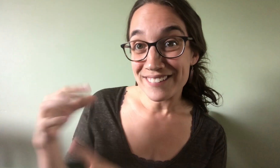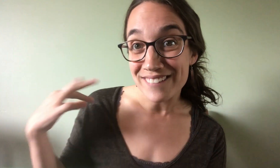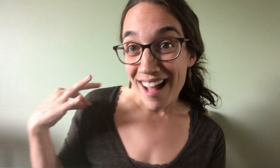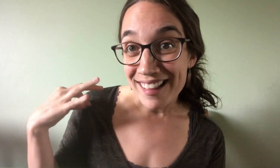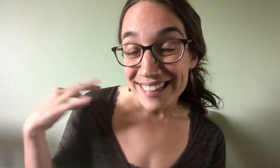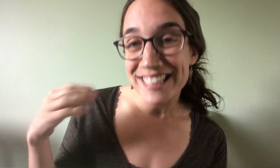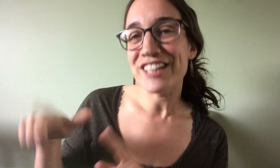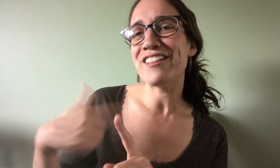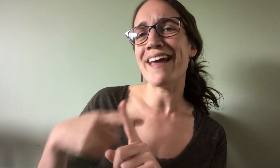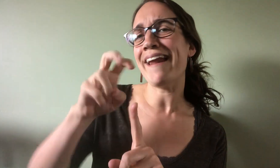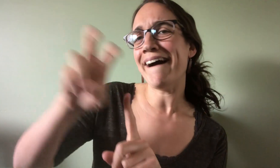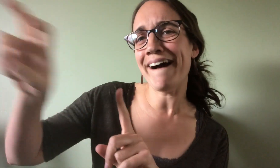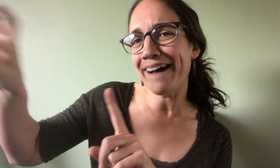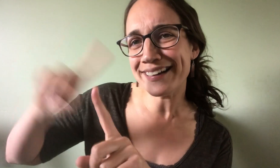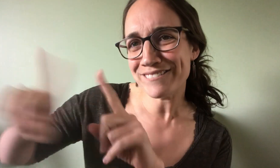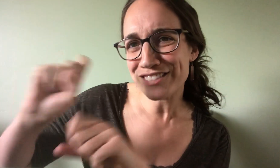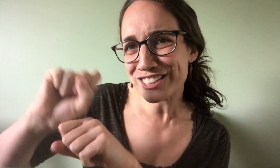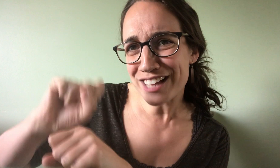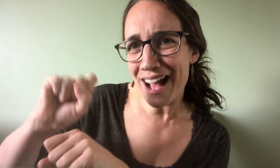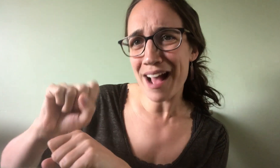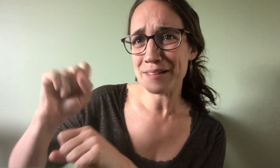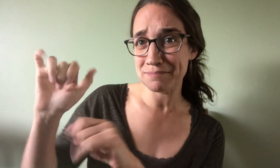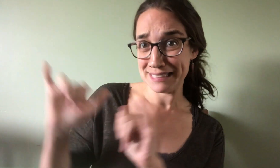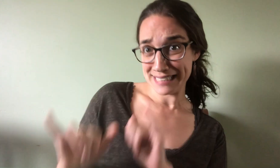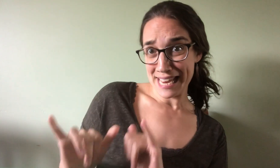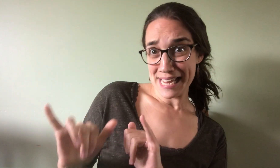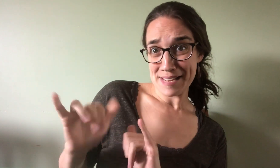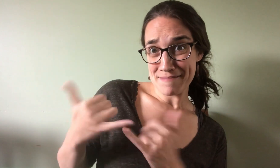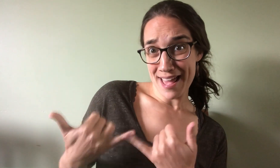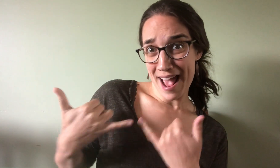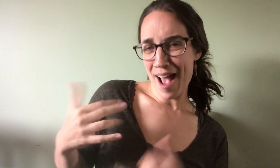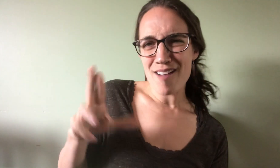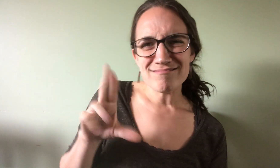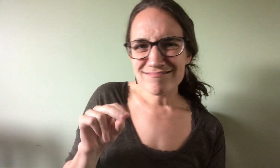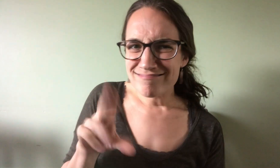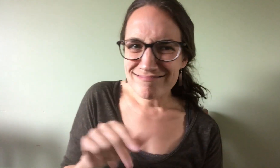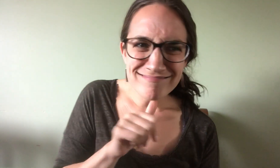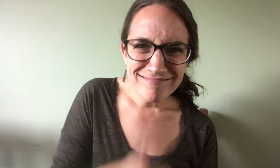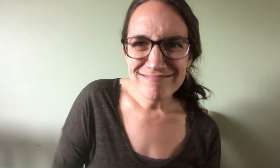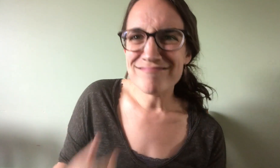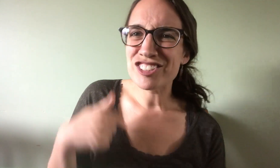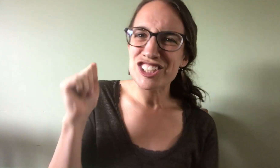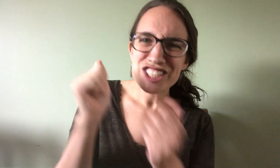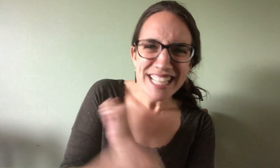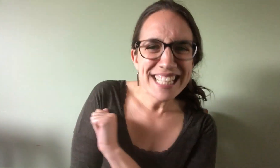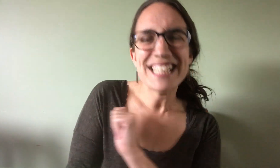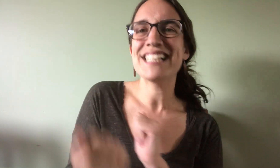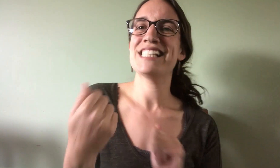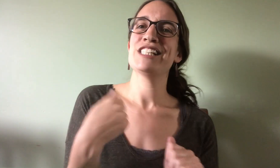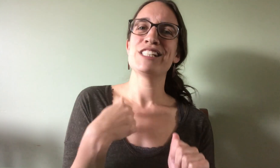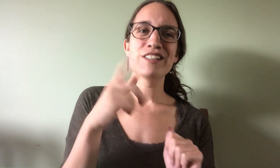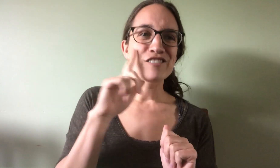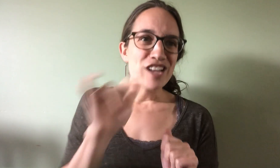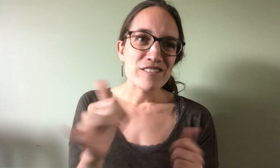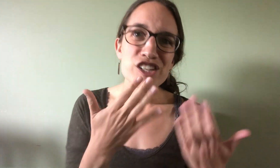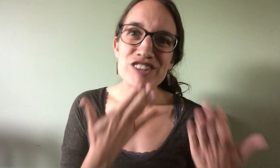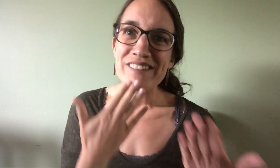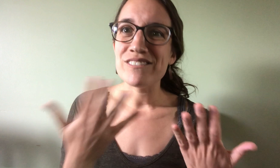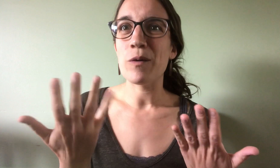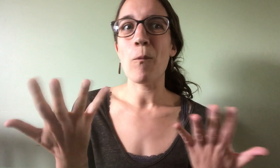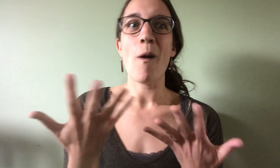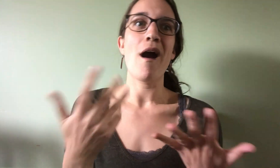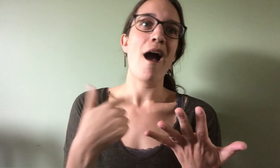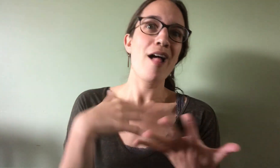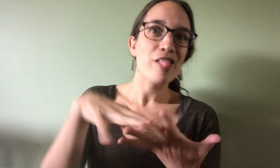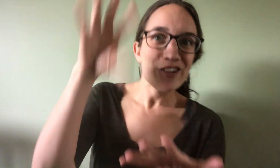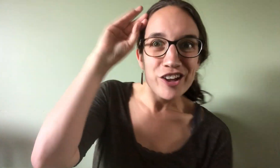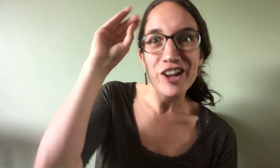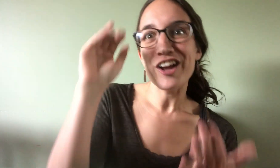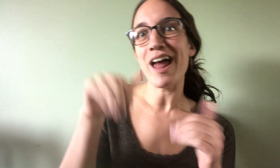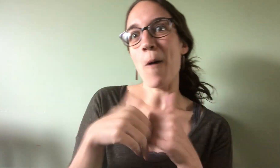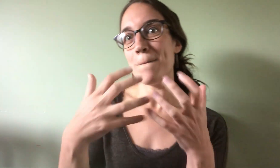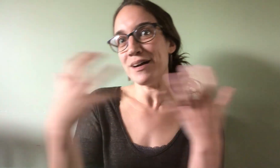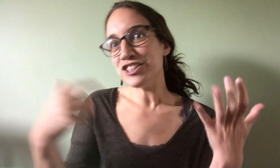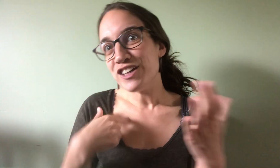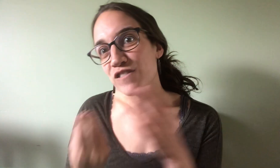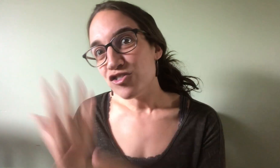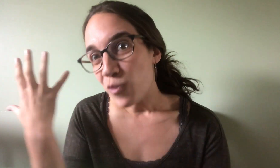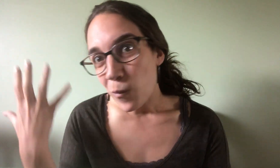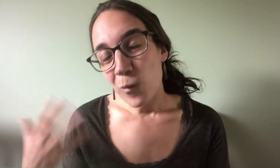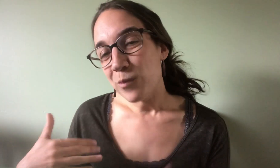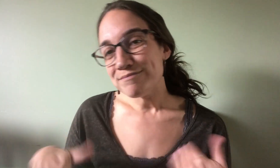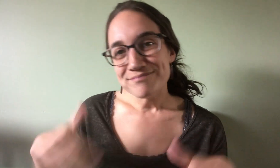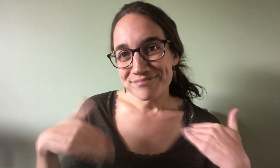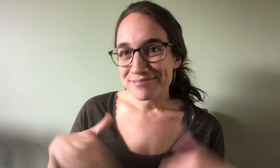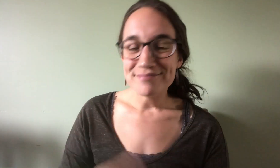then in several different roles - and I am forever grateful for what I've learned and how I've grown.